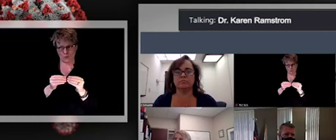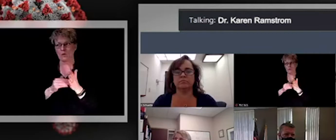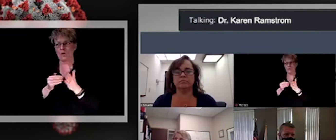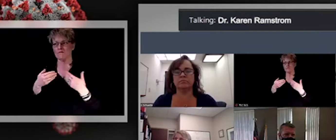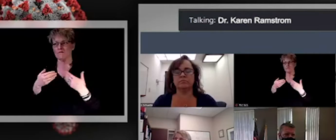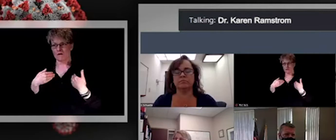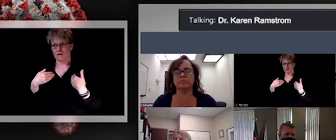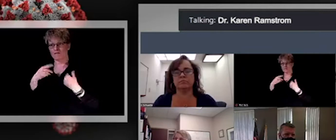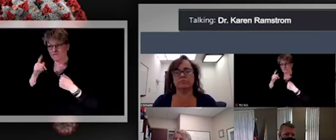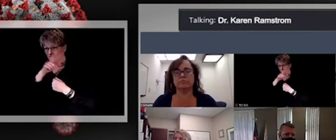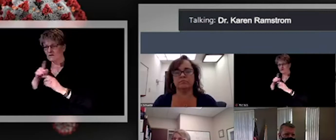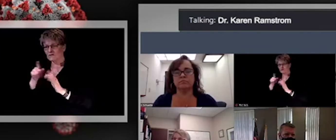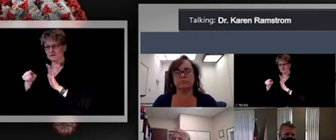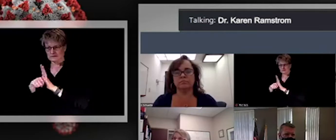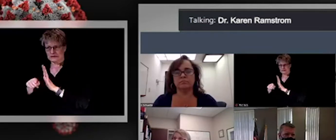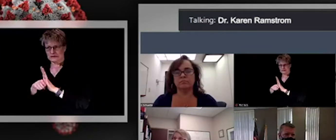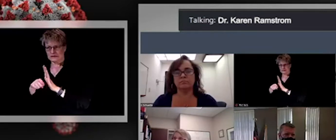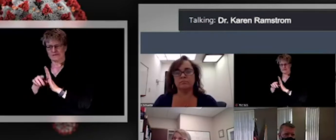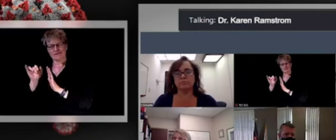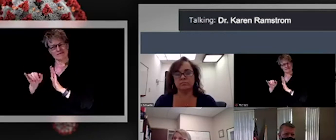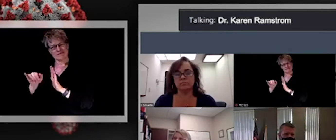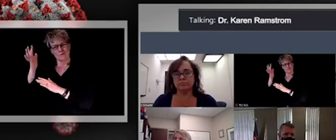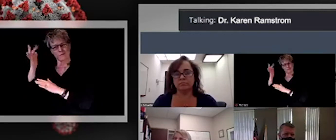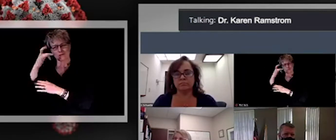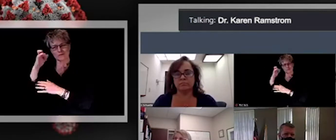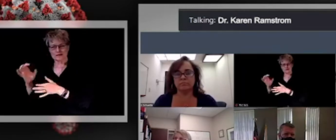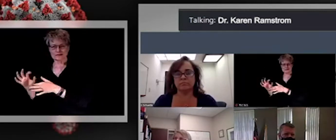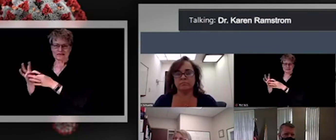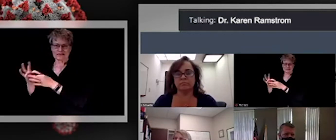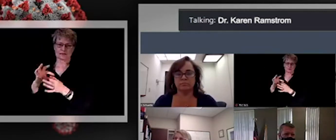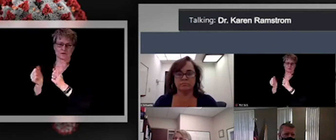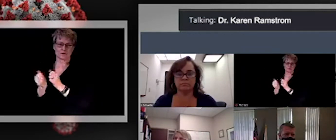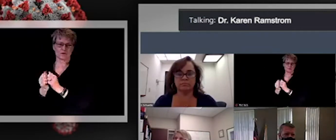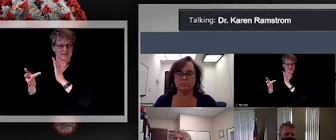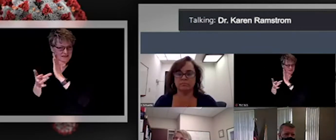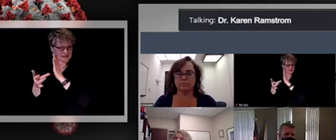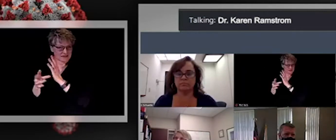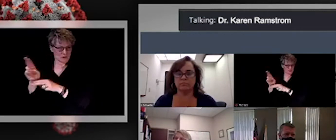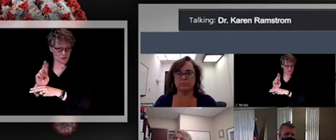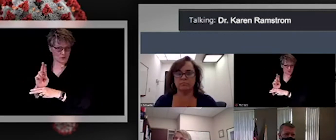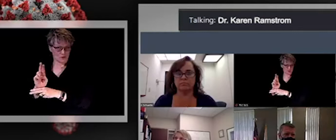has to do with the specimen collection technique and the timing of infection. So, people are